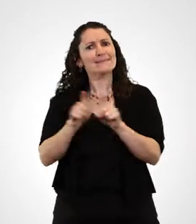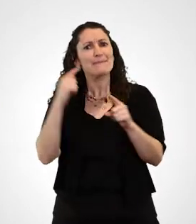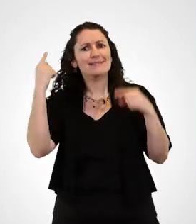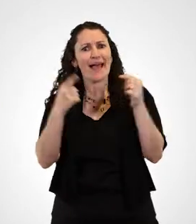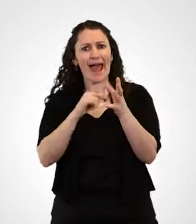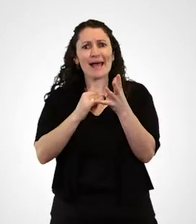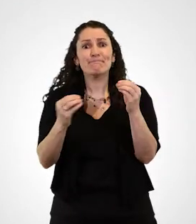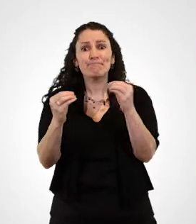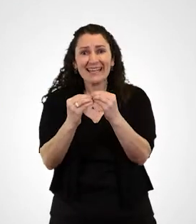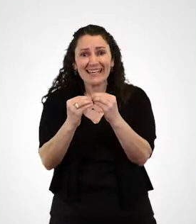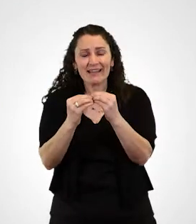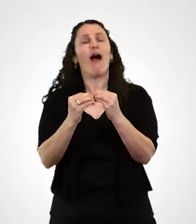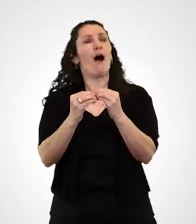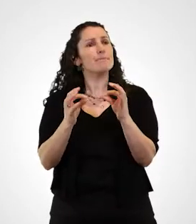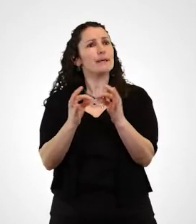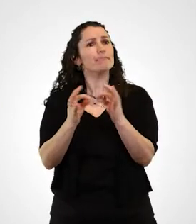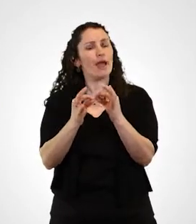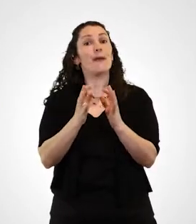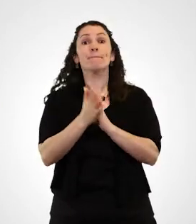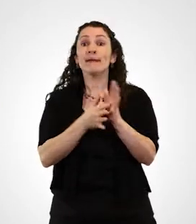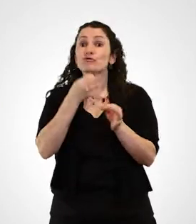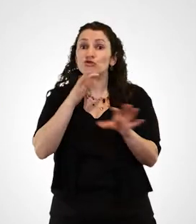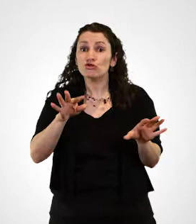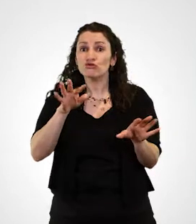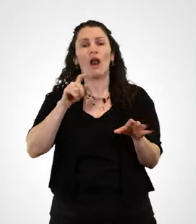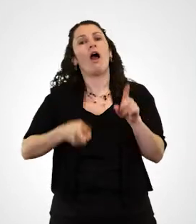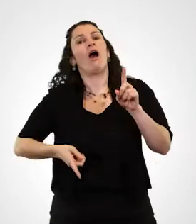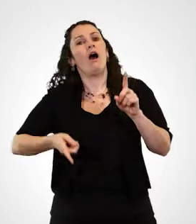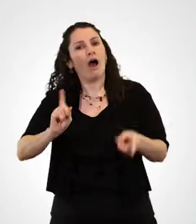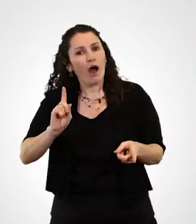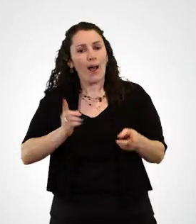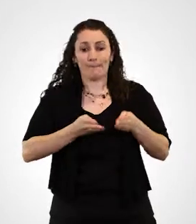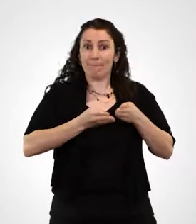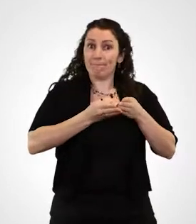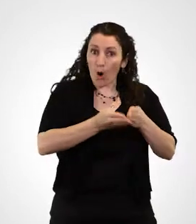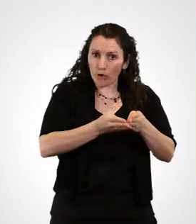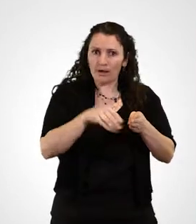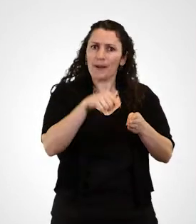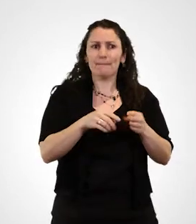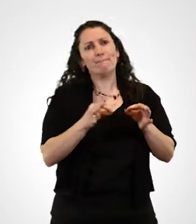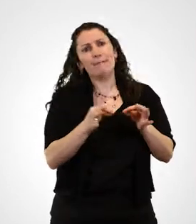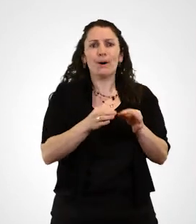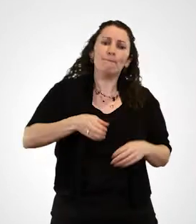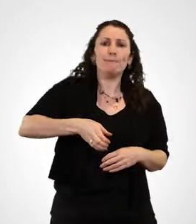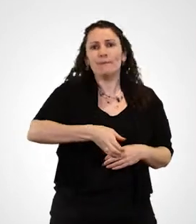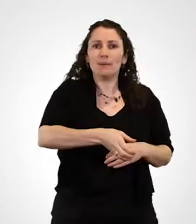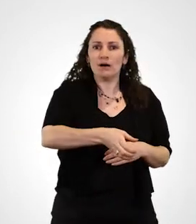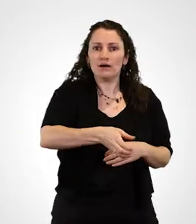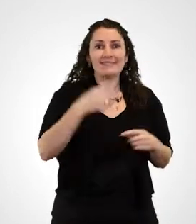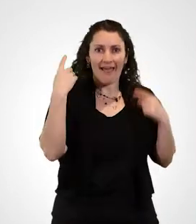and so they learn to make this meaningful association between a boat making the sound "b", "b", "b" as it moves through the water